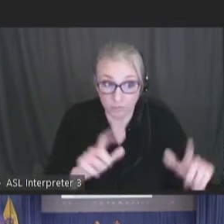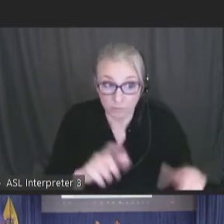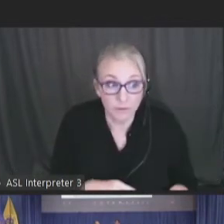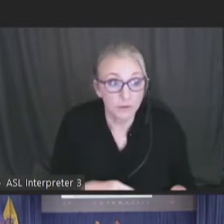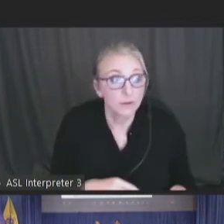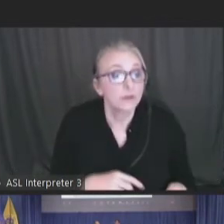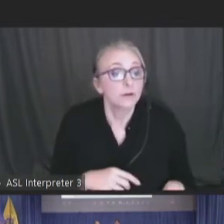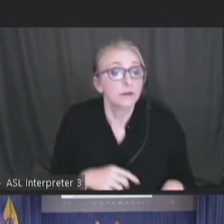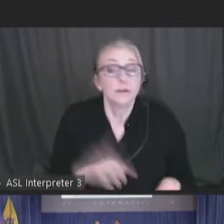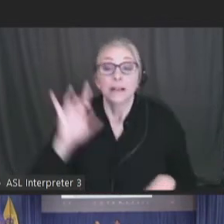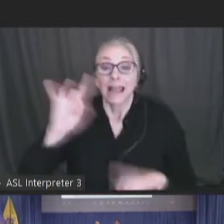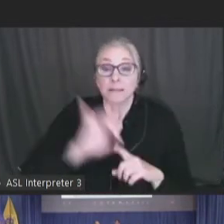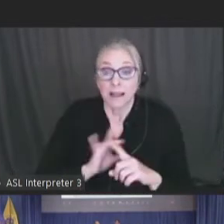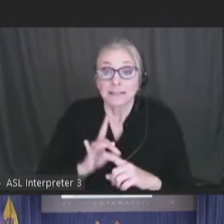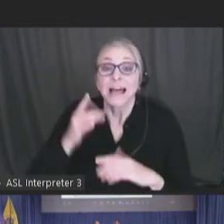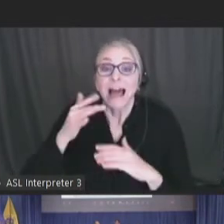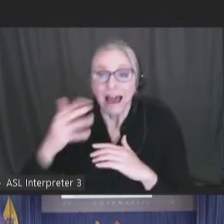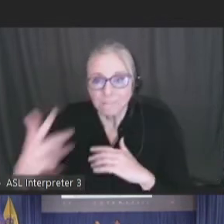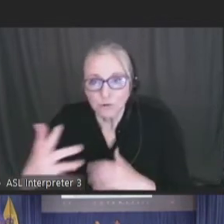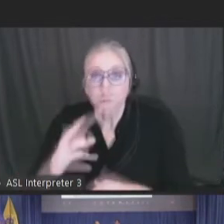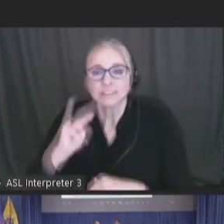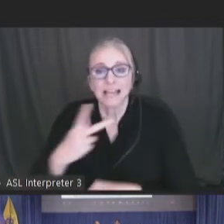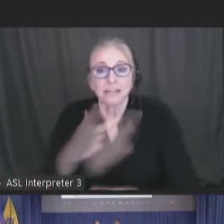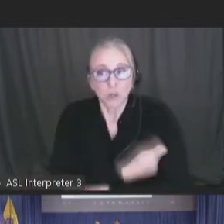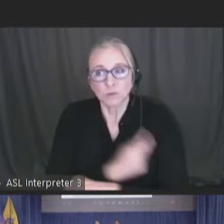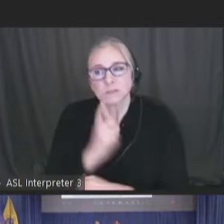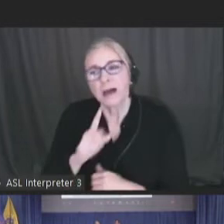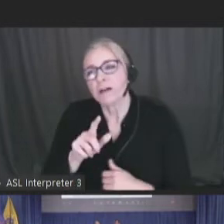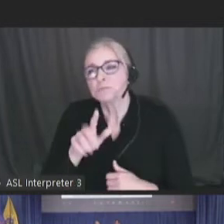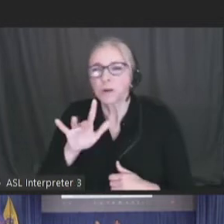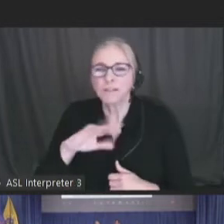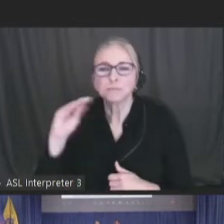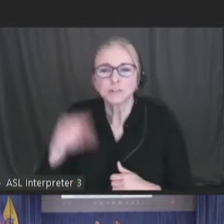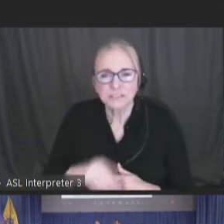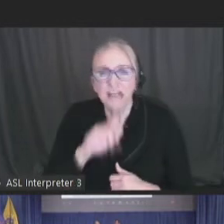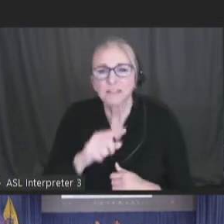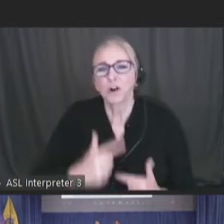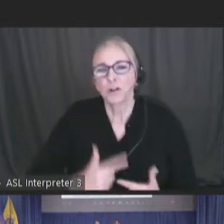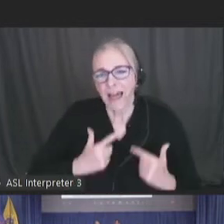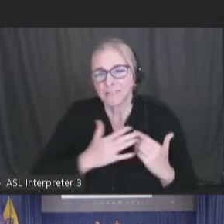eight months after the second dose, which is about 25 percent of the lifespan of the animal. So,